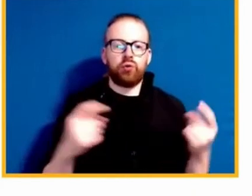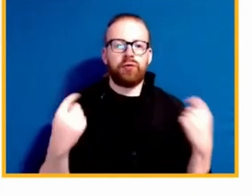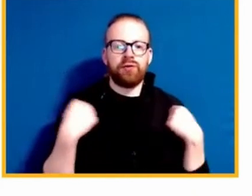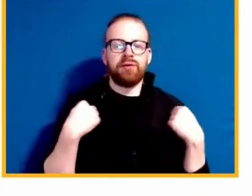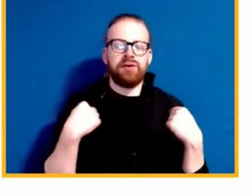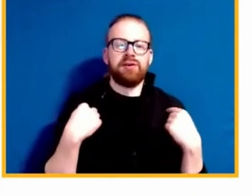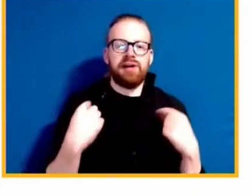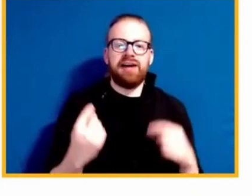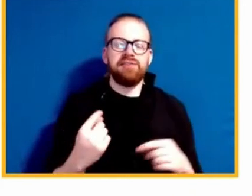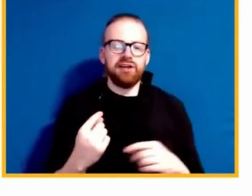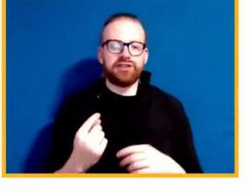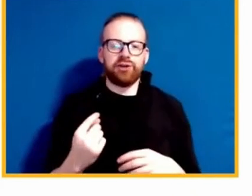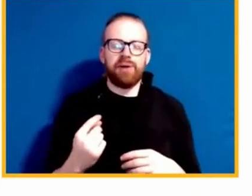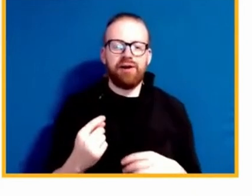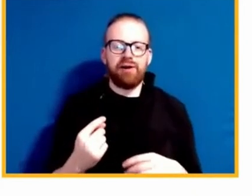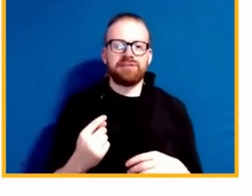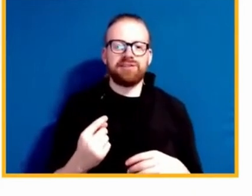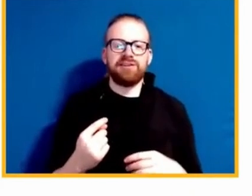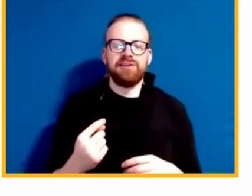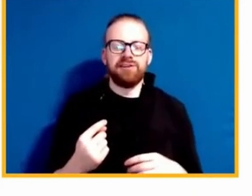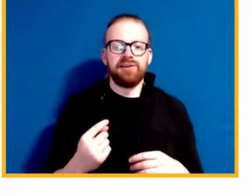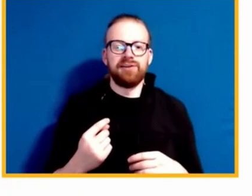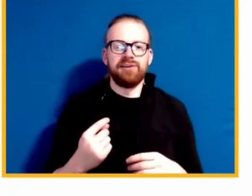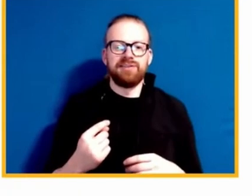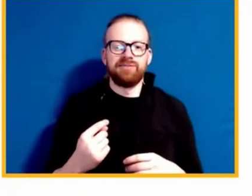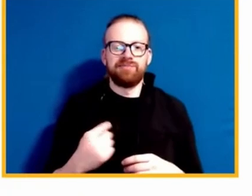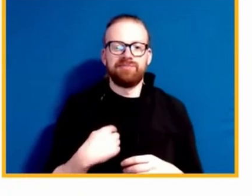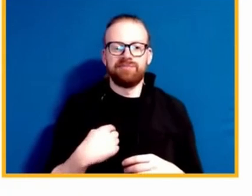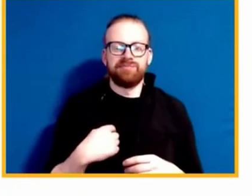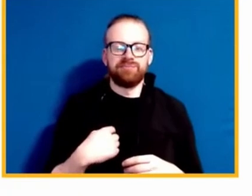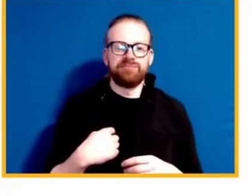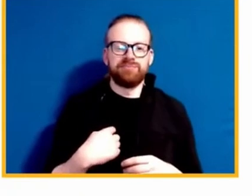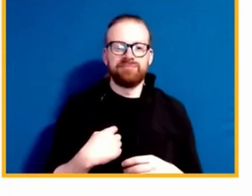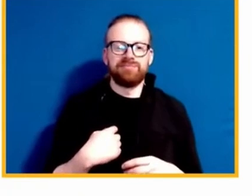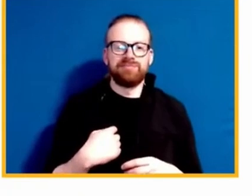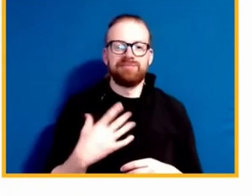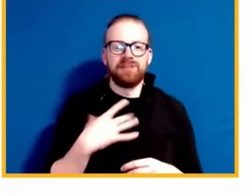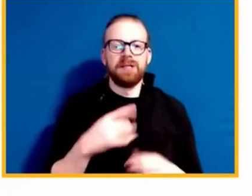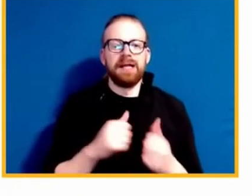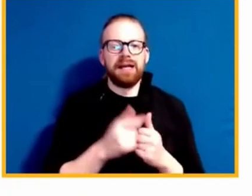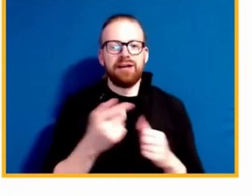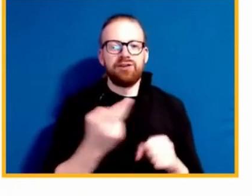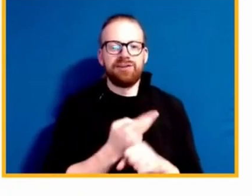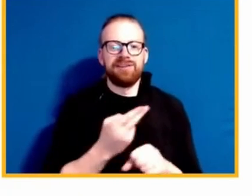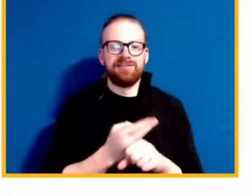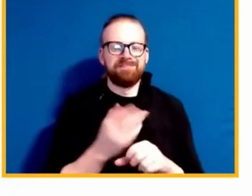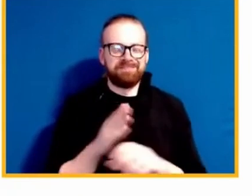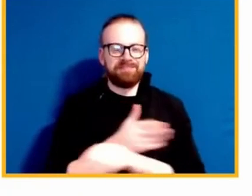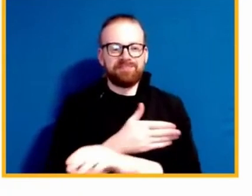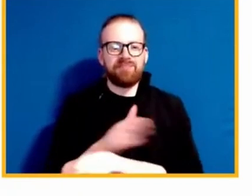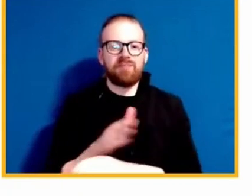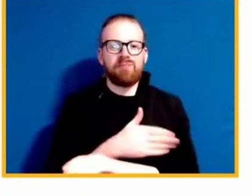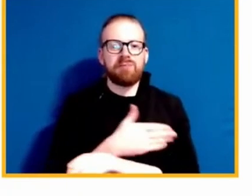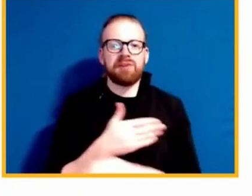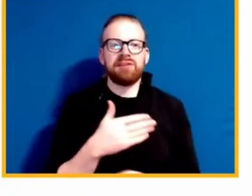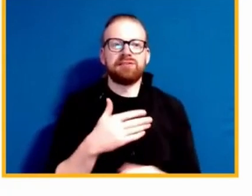and I like that about it. Otherwise, the performance is very soothing, I liked how you used the song with the mood and it definitely drew me